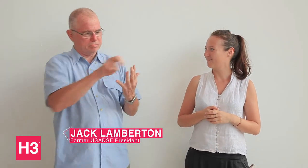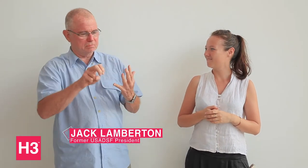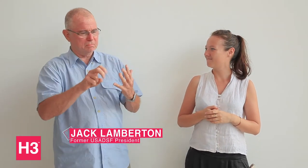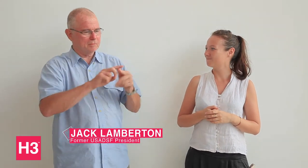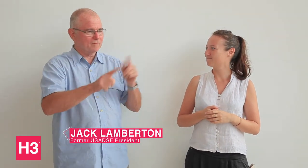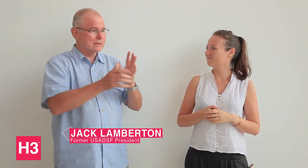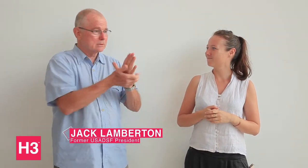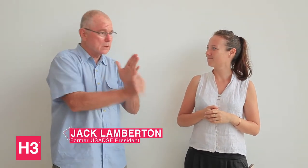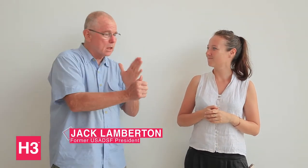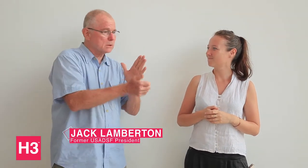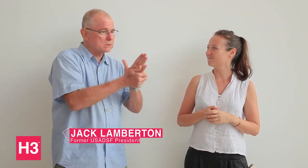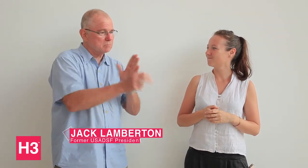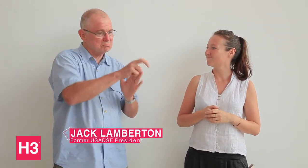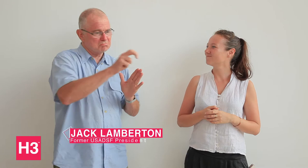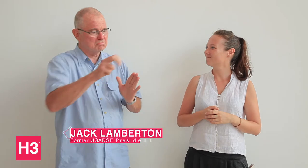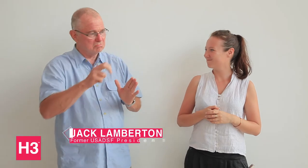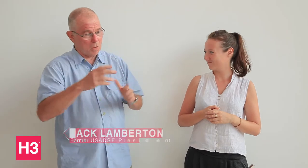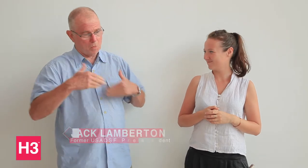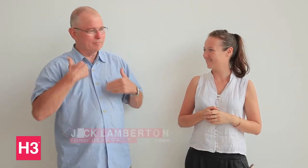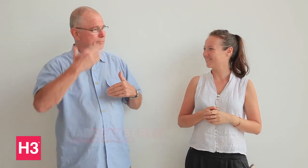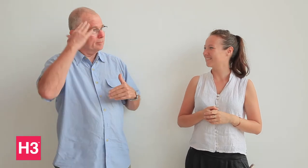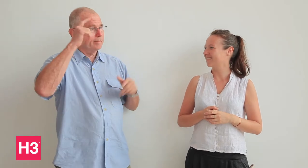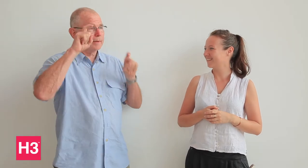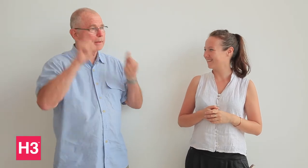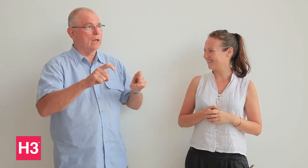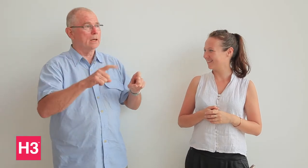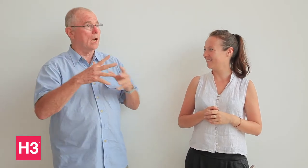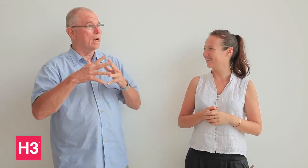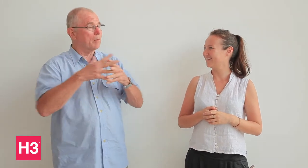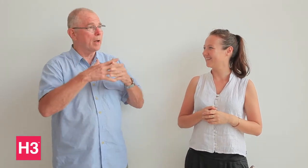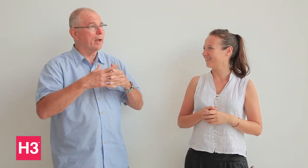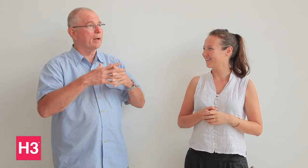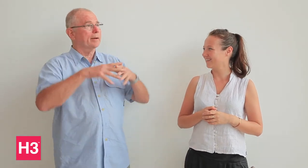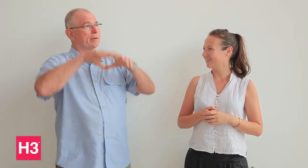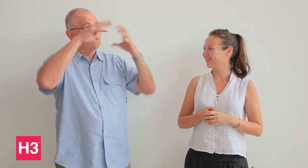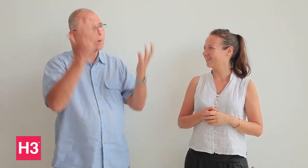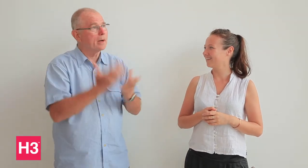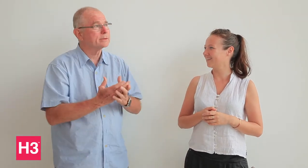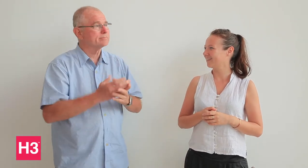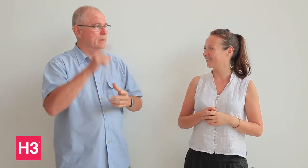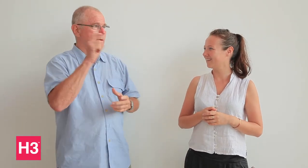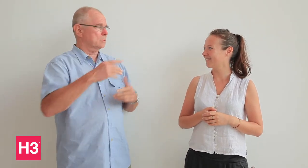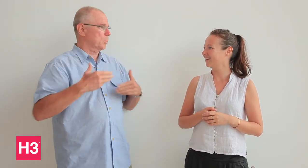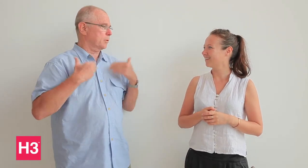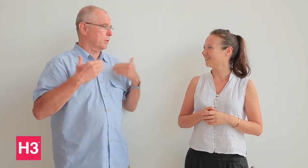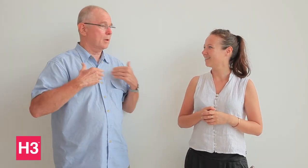sports. I know that USA and the rest of the world needs youth.